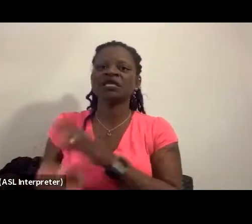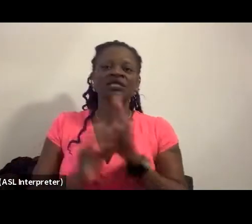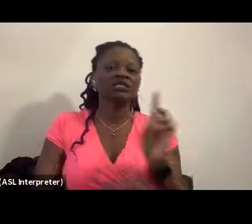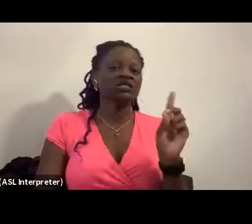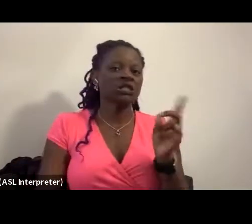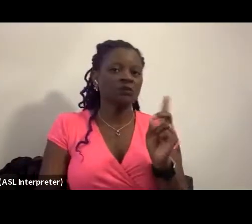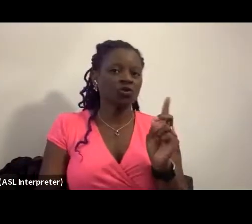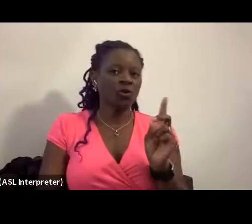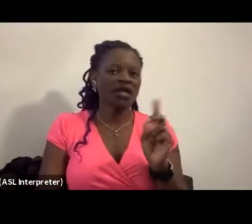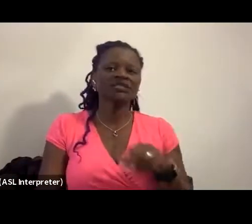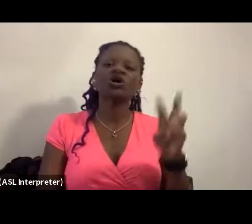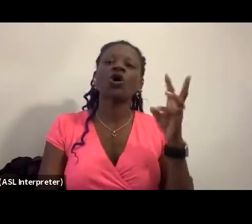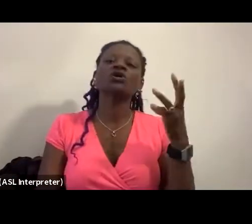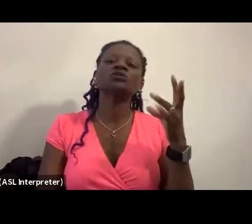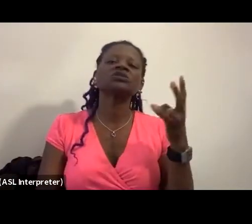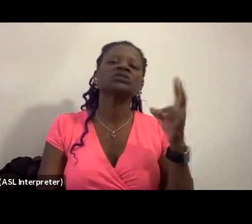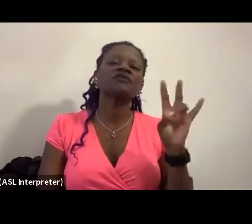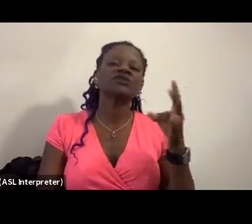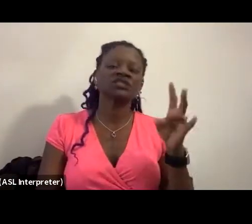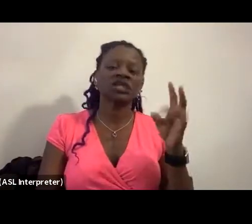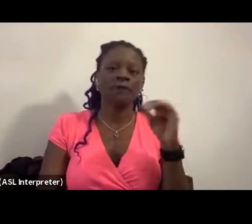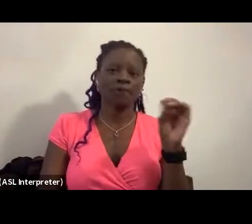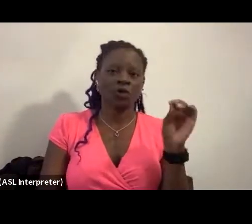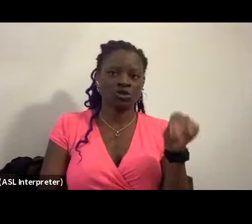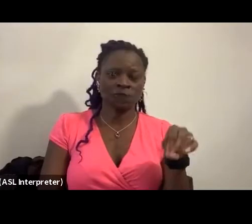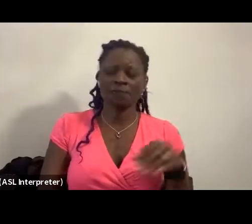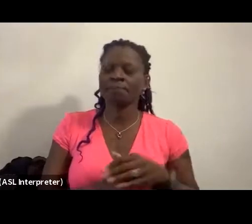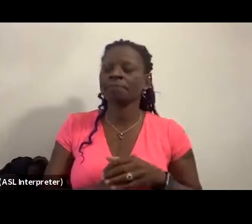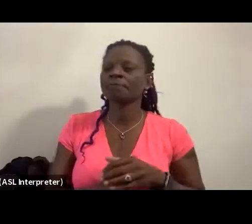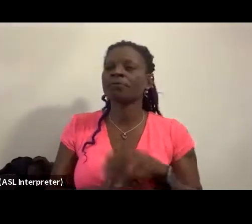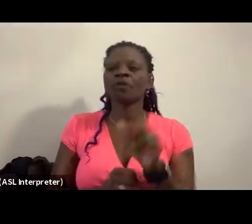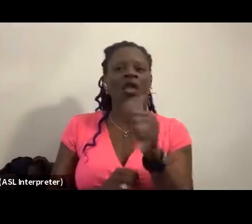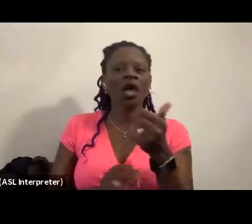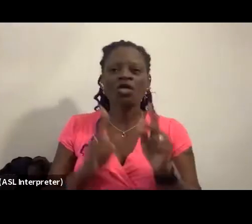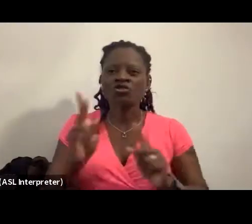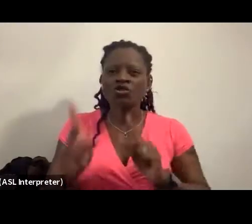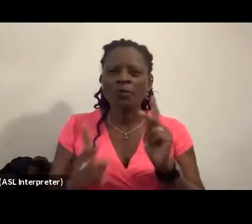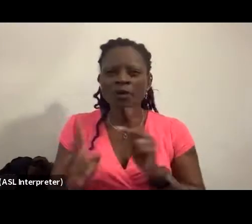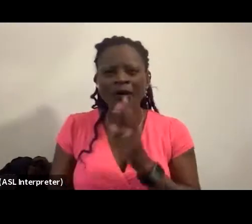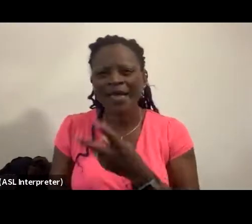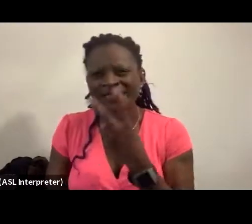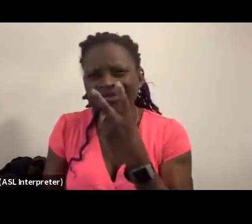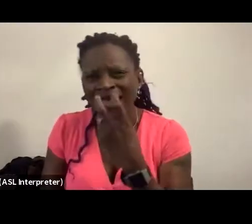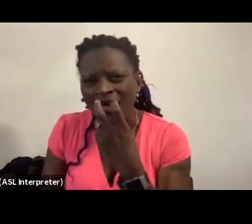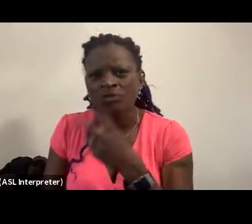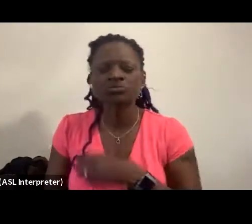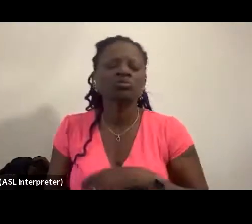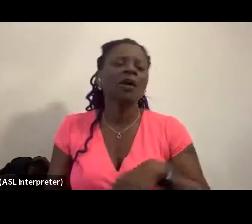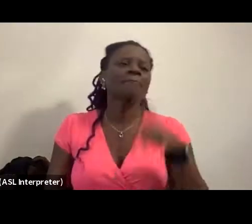Other groups that expressed doubts about getting vaccinated include parents. Twenty two percent.